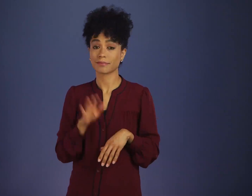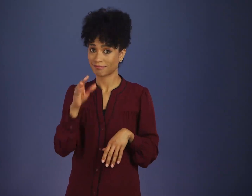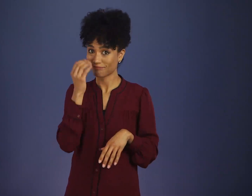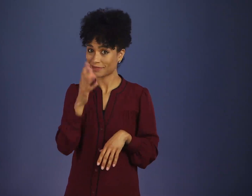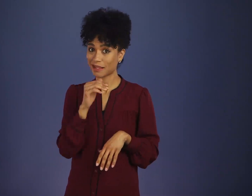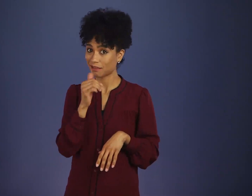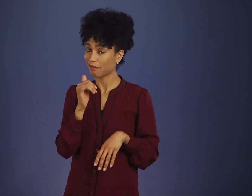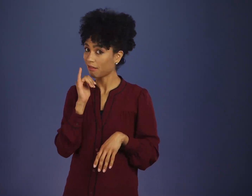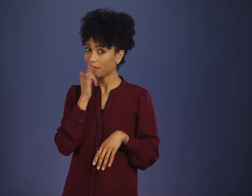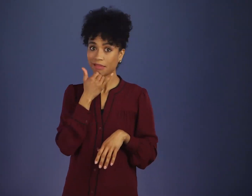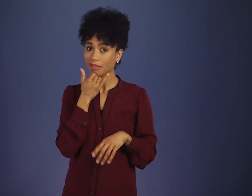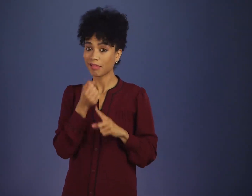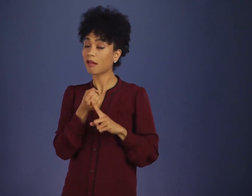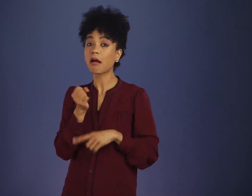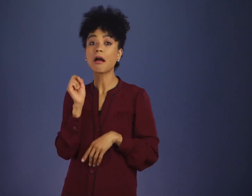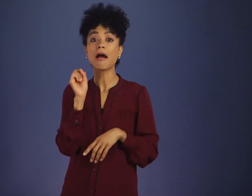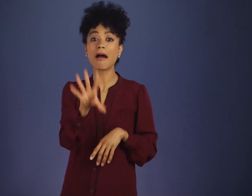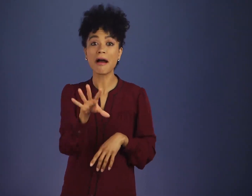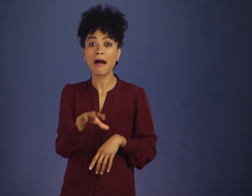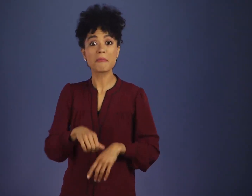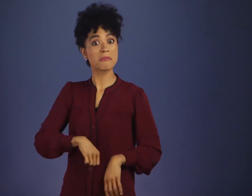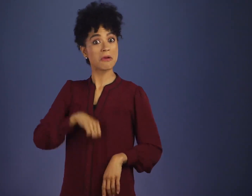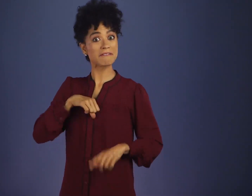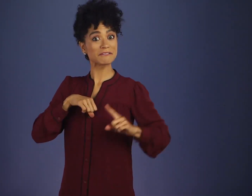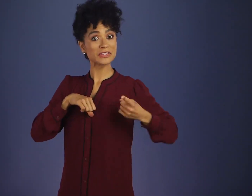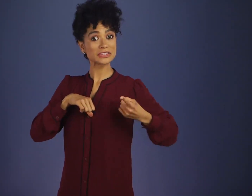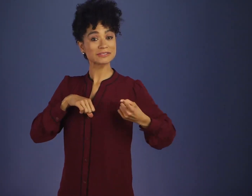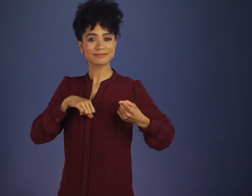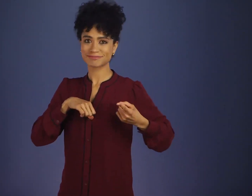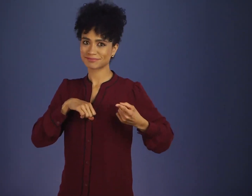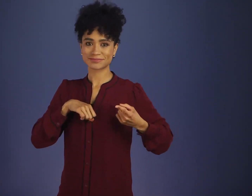It is not by accident that pride heads the procession.